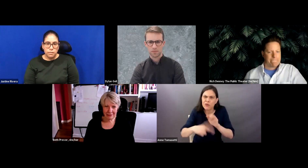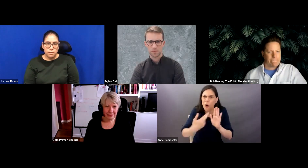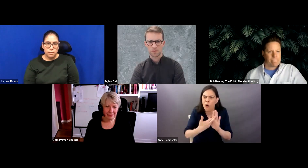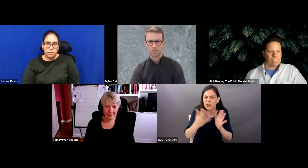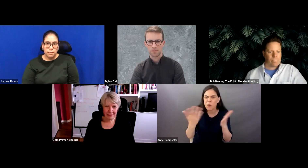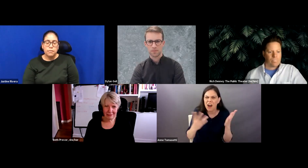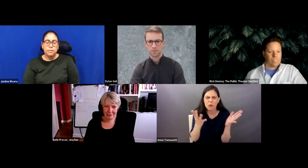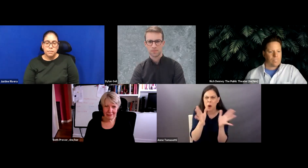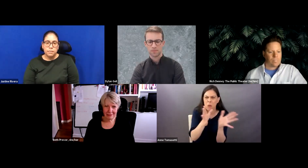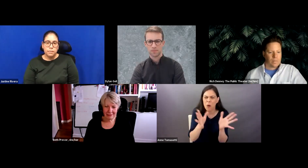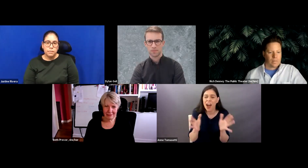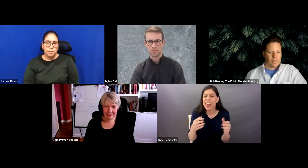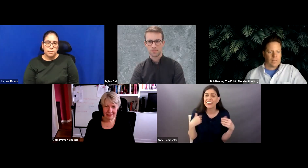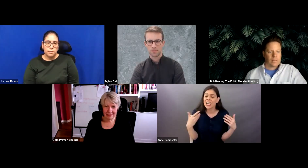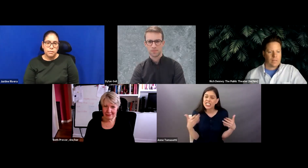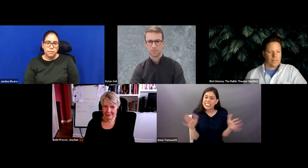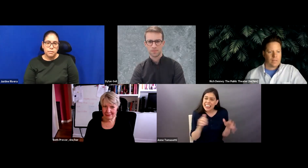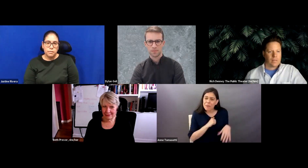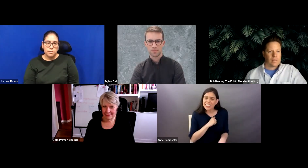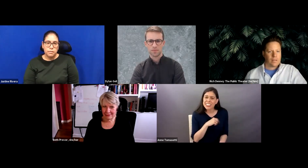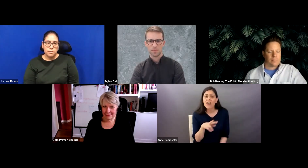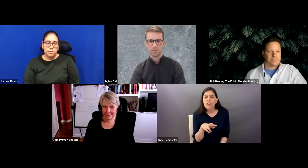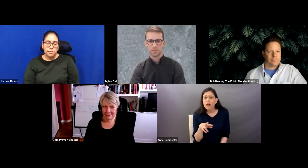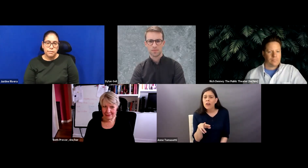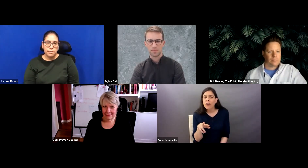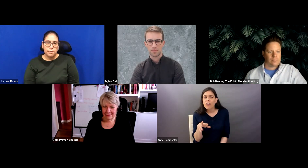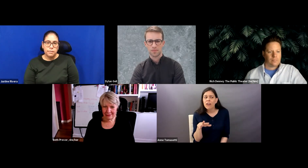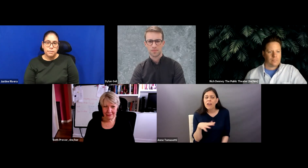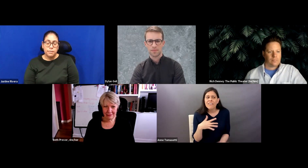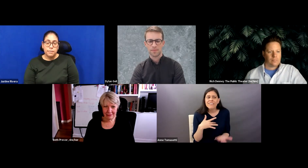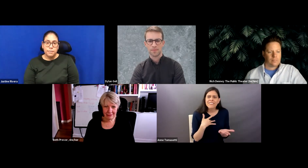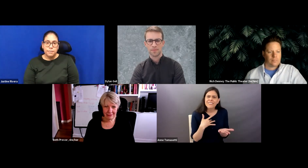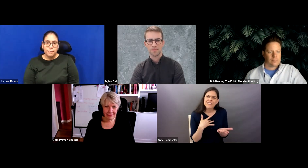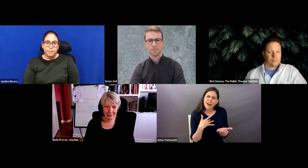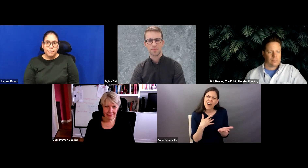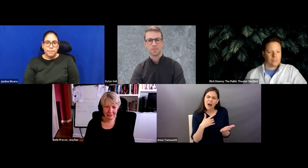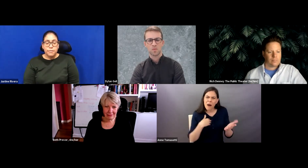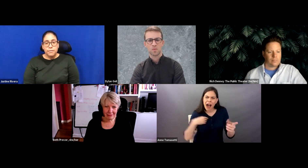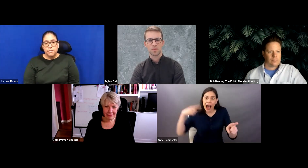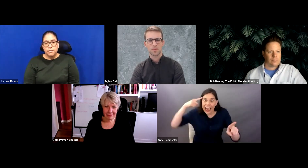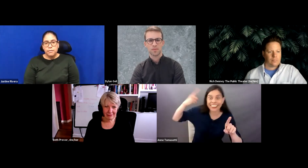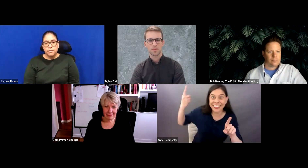the energy that they were bringing to the screen. And from that, I just saw them and I would watch and I would get the